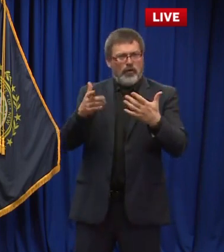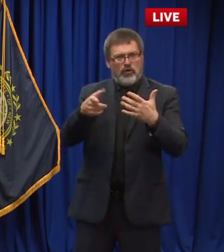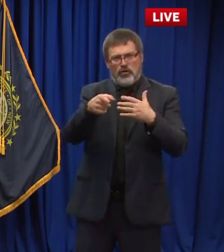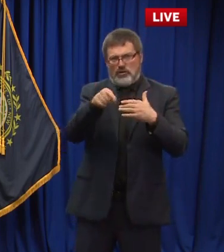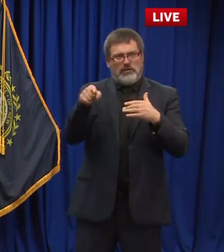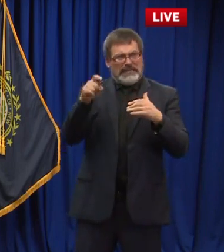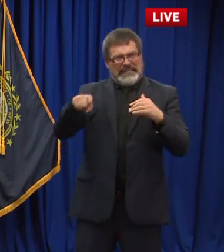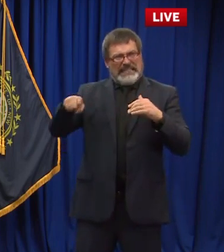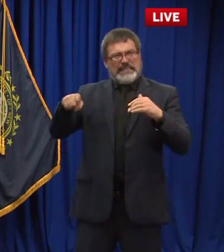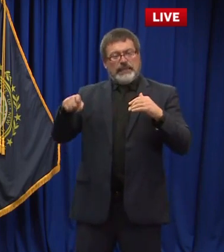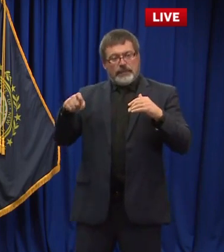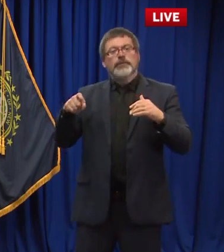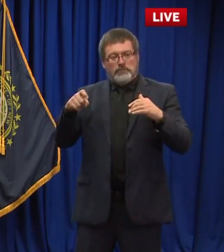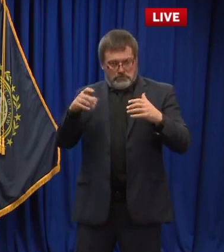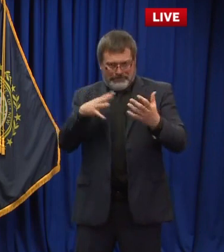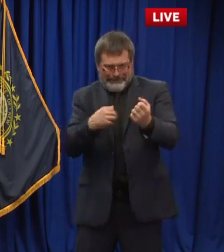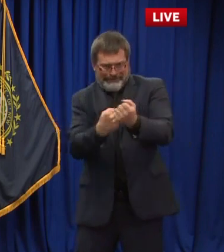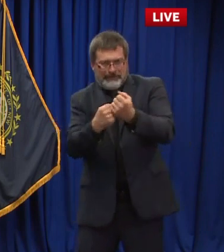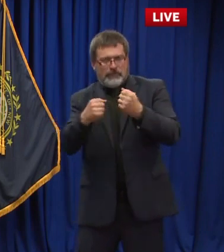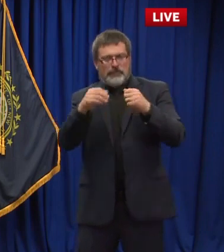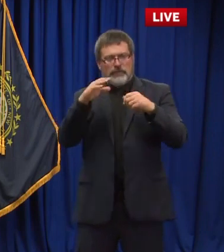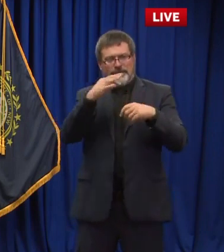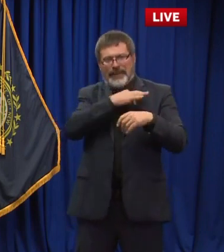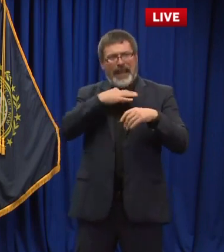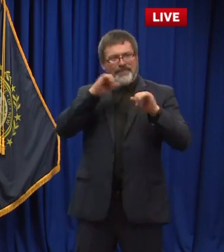TO SCHOOL AND PUTTING THEMSELVES AT RISK.